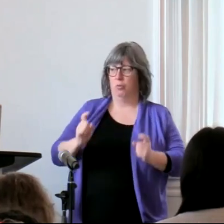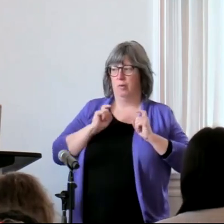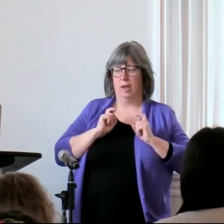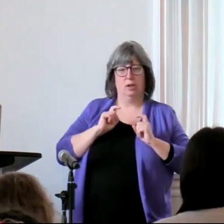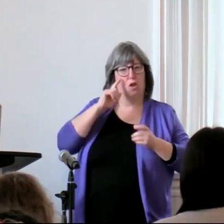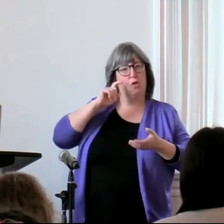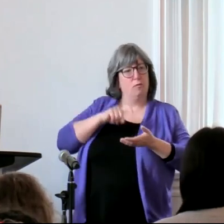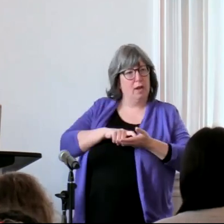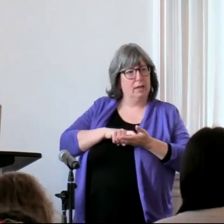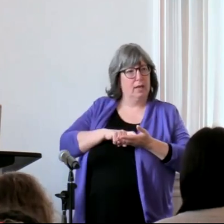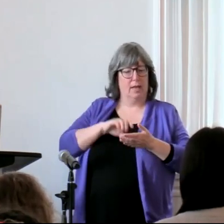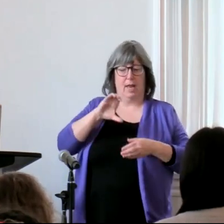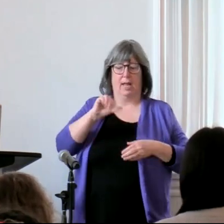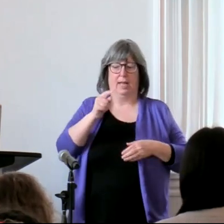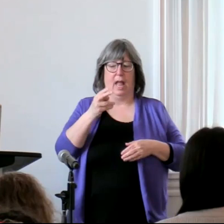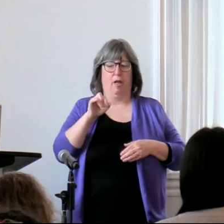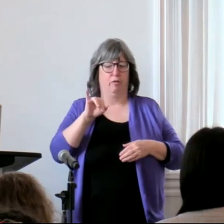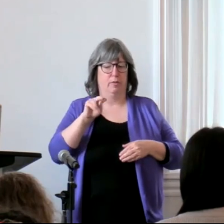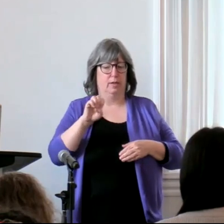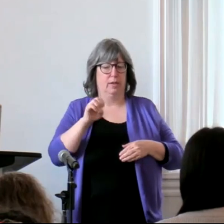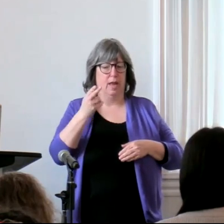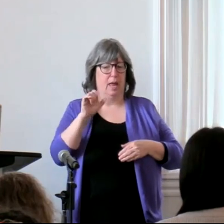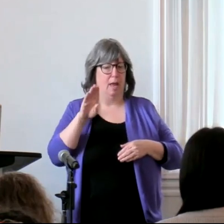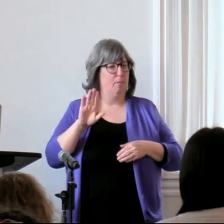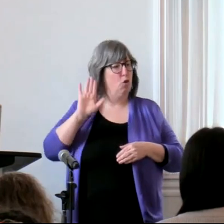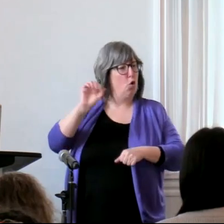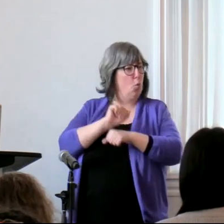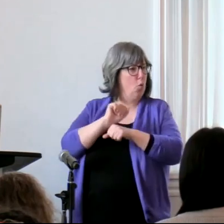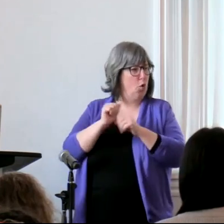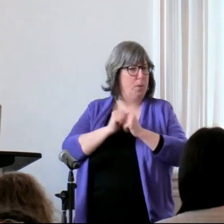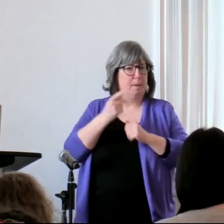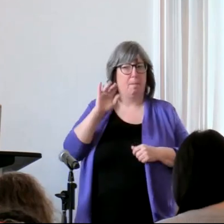recognizing Catherine Hebb for her work with the Public Health Team